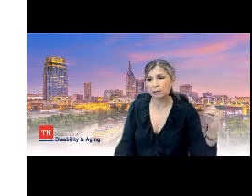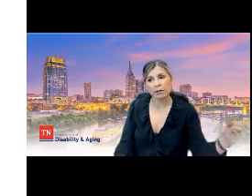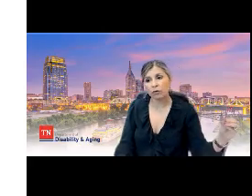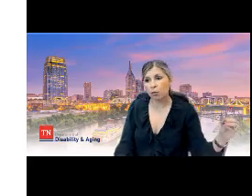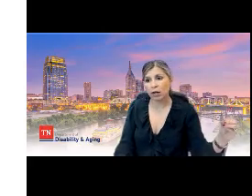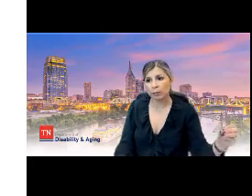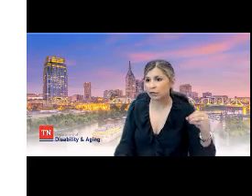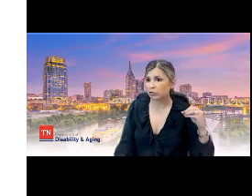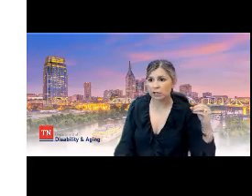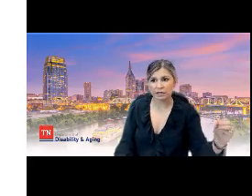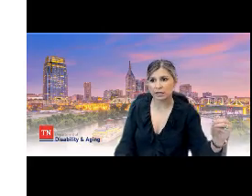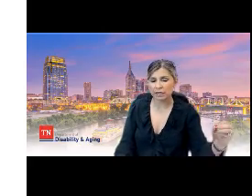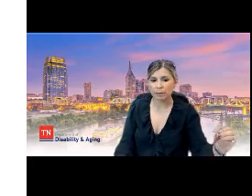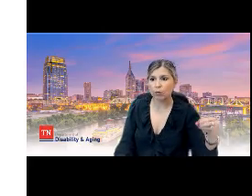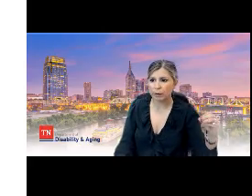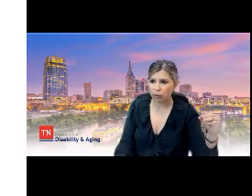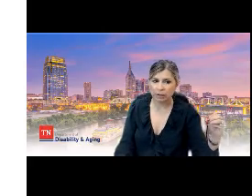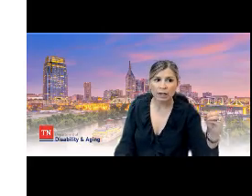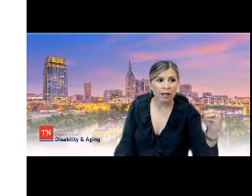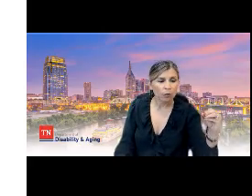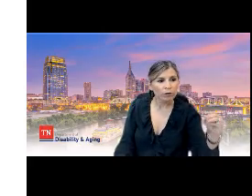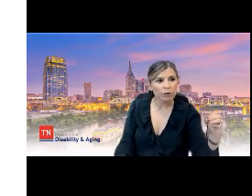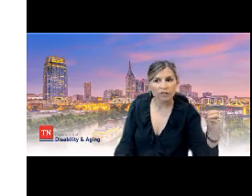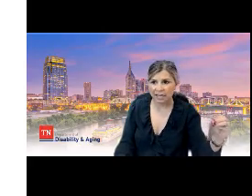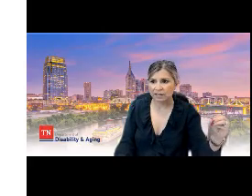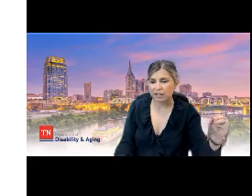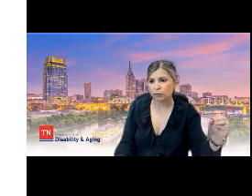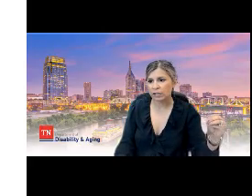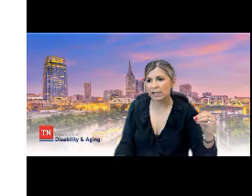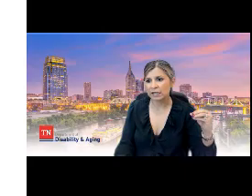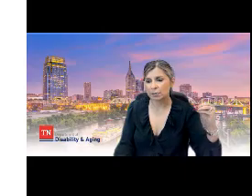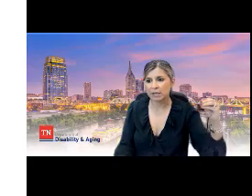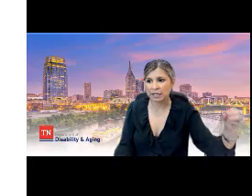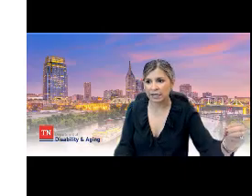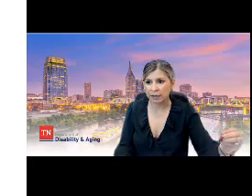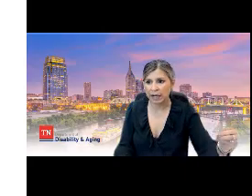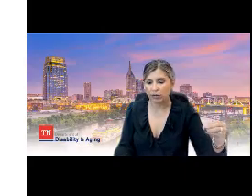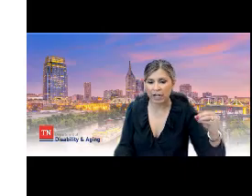It can be overwhelming. There's a lot to think about, but what, what are those things that really they need to be thinking about?